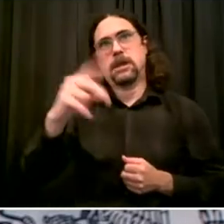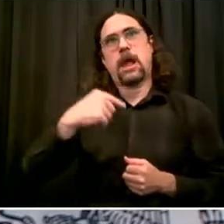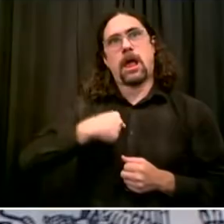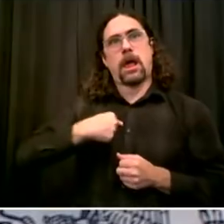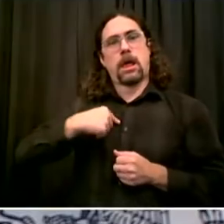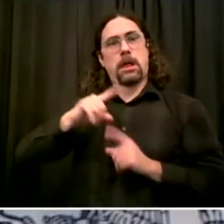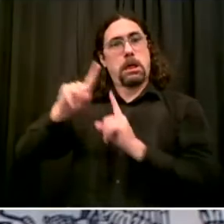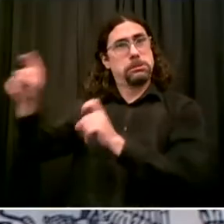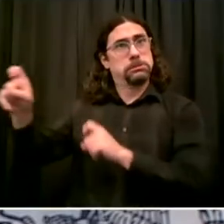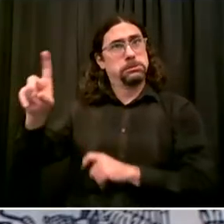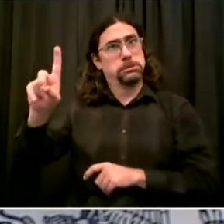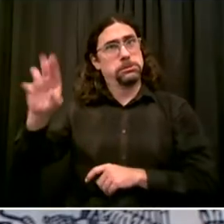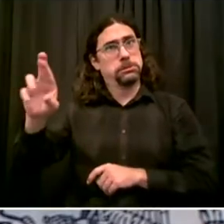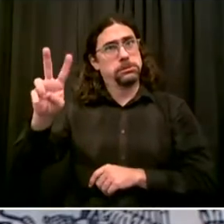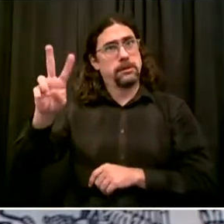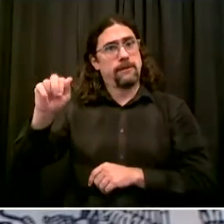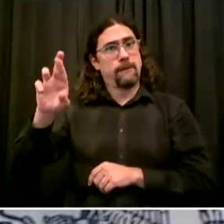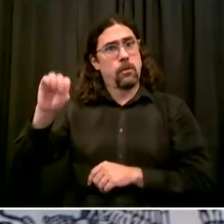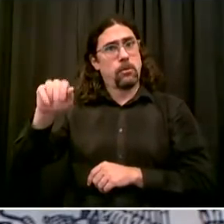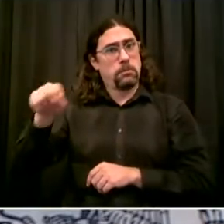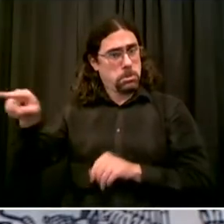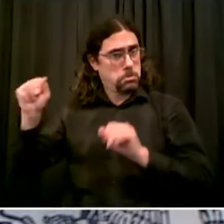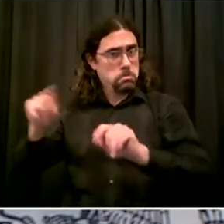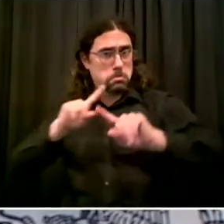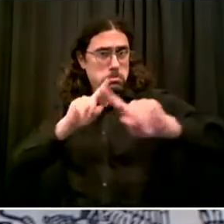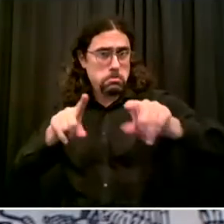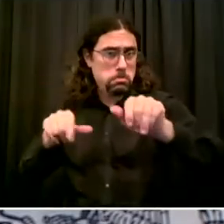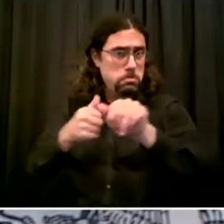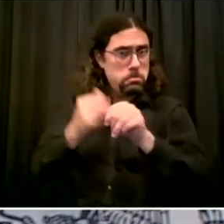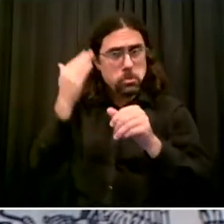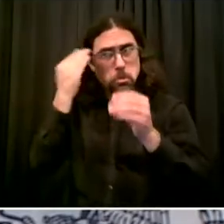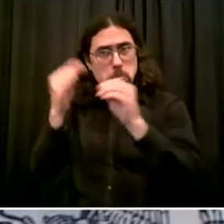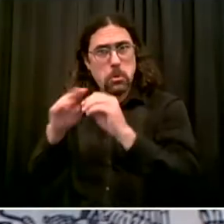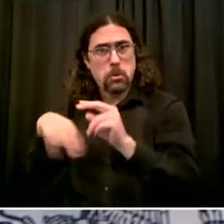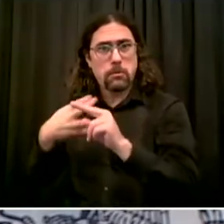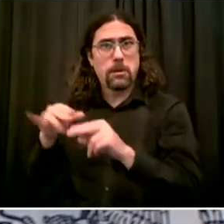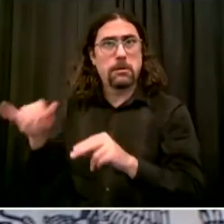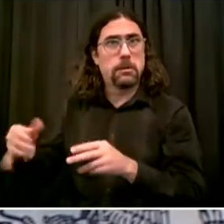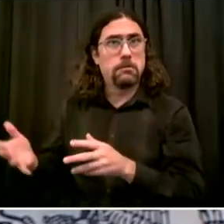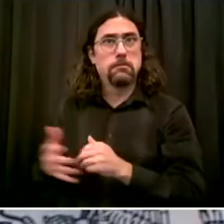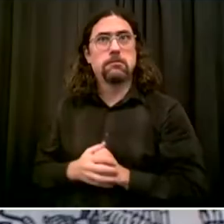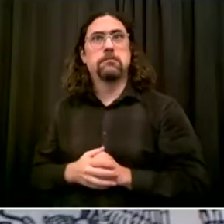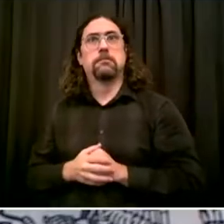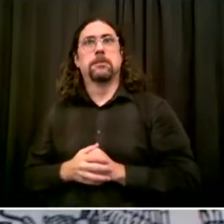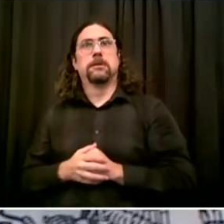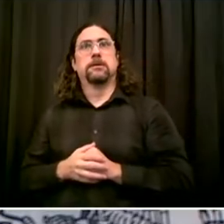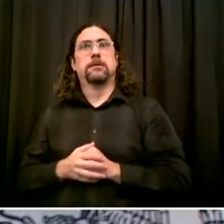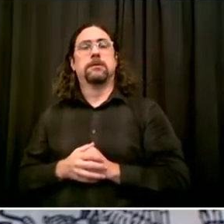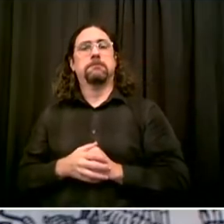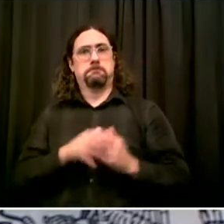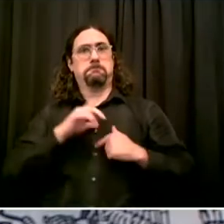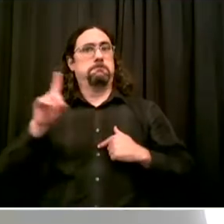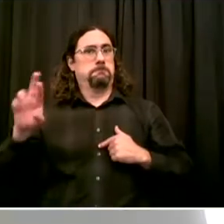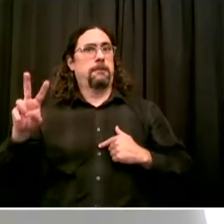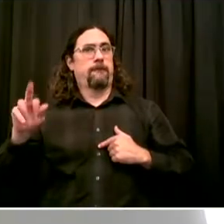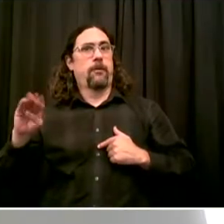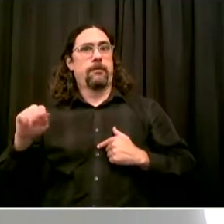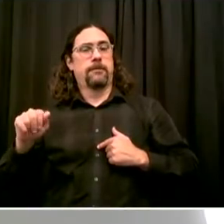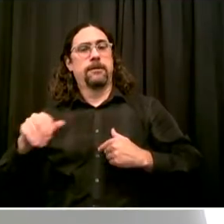AND TYPES OF EVIDENCE THAT WE E ARTEUION. WE HAVE A GOOD SERIES OF THINGS THATW E ARE USING.